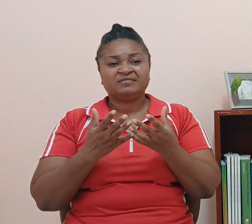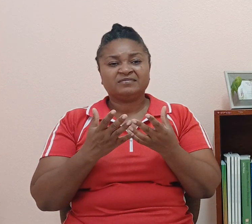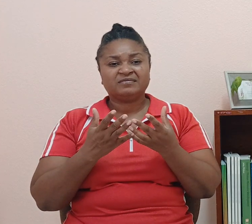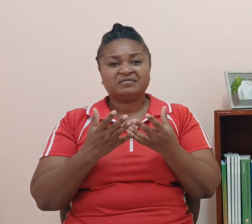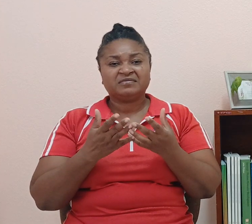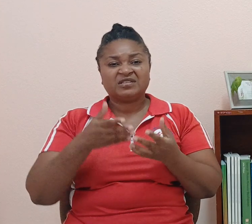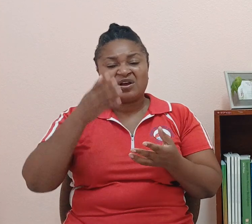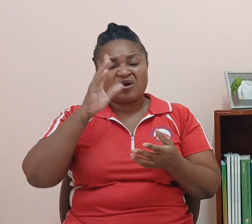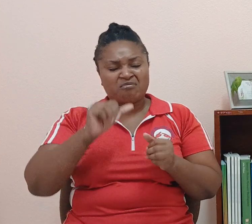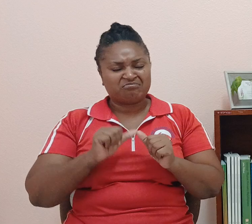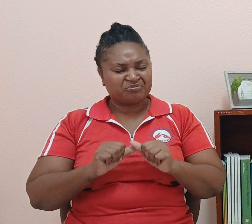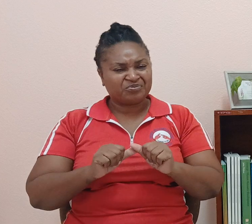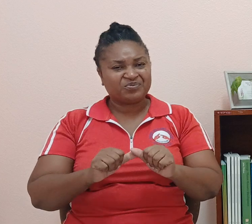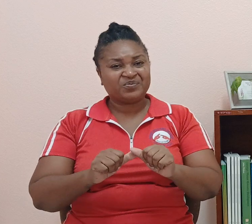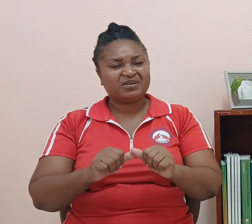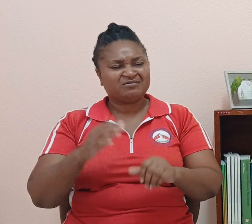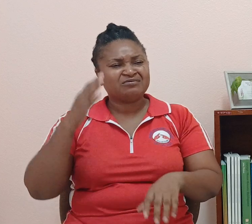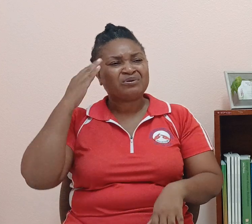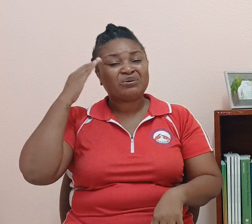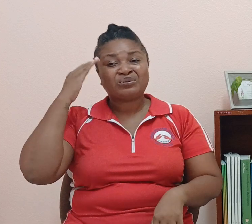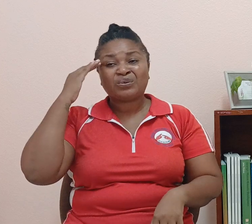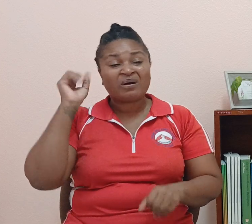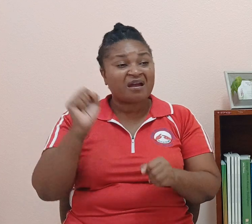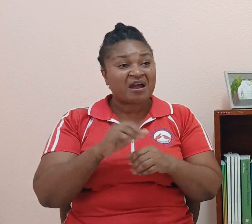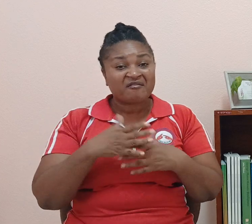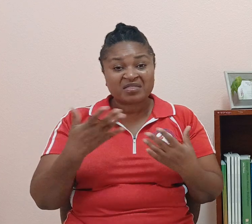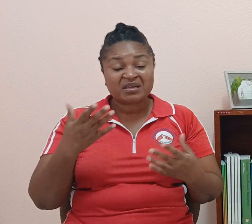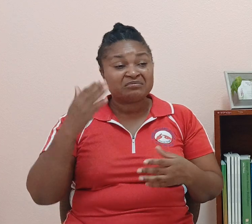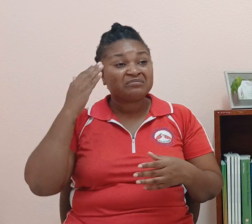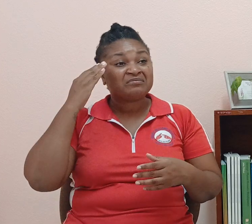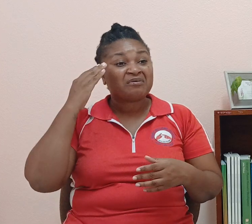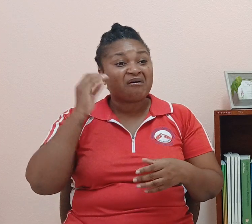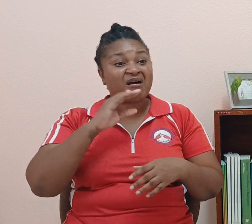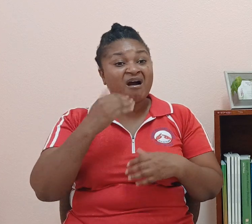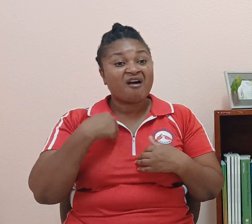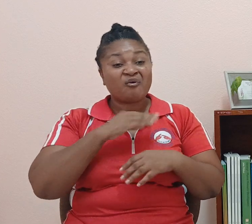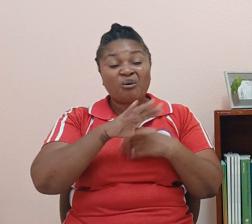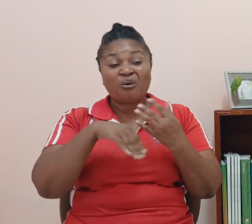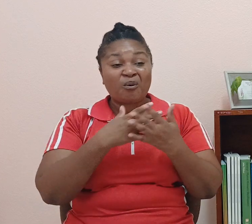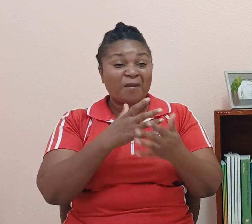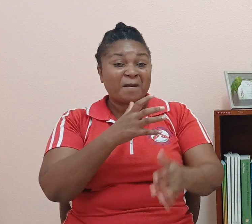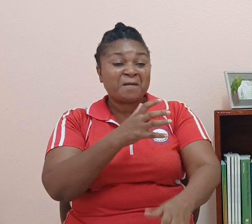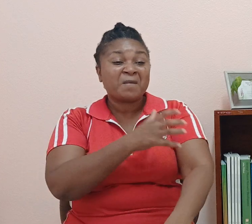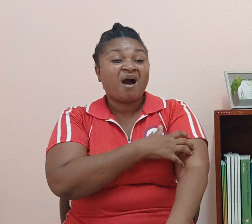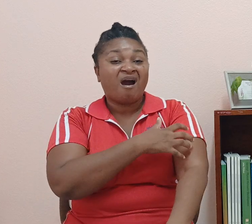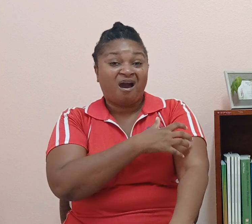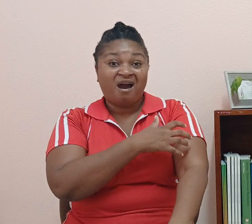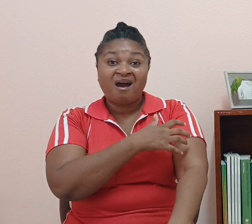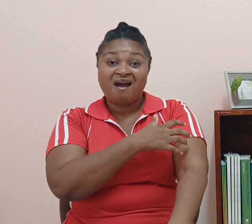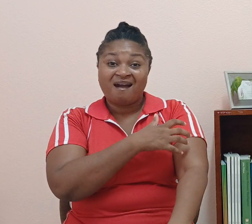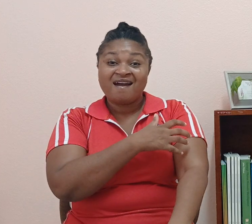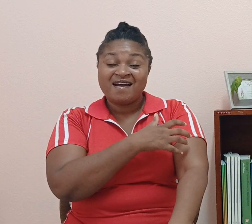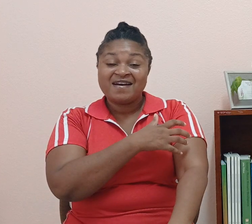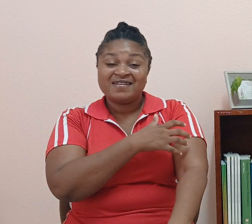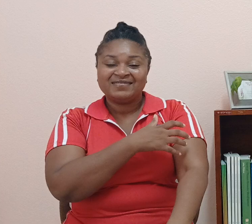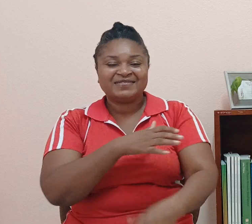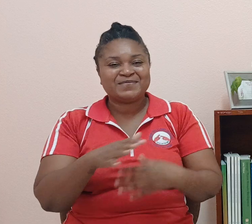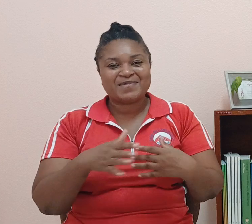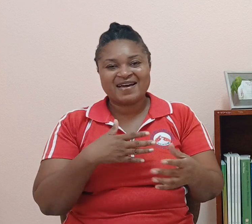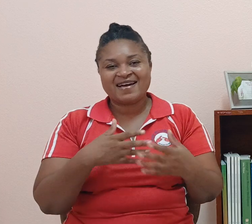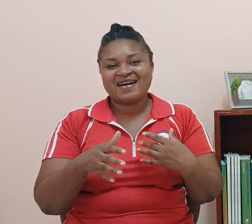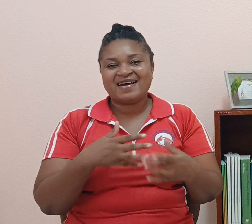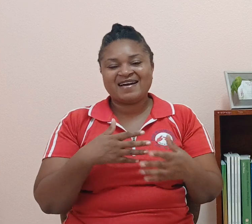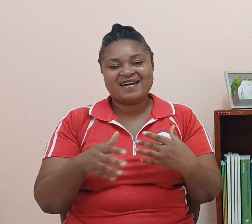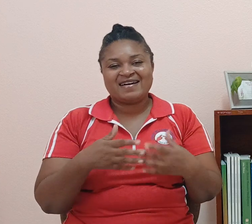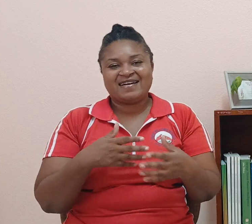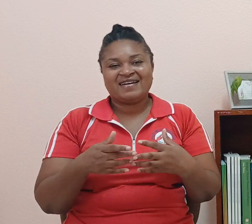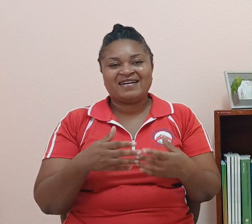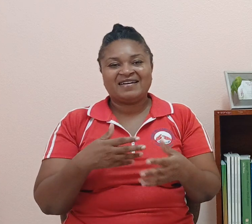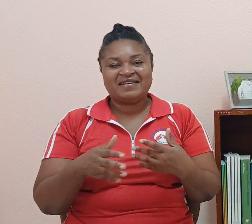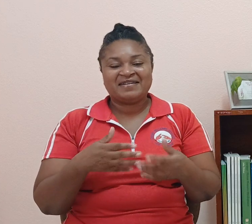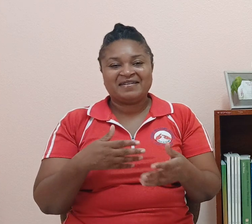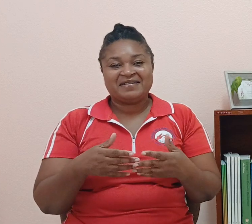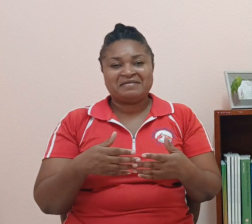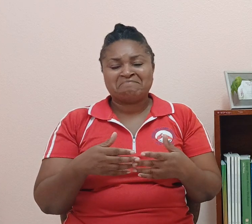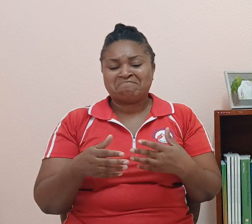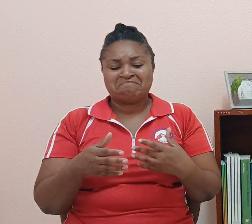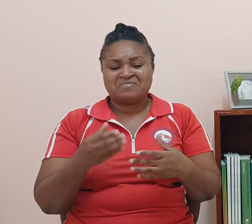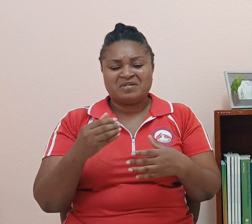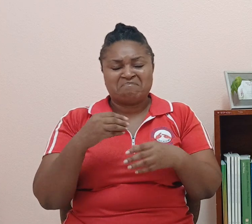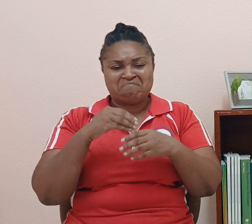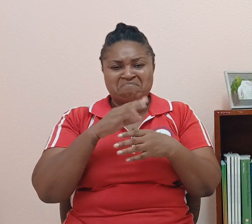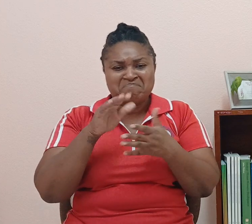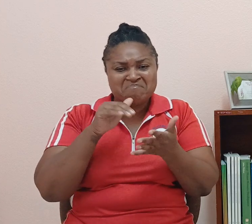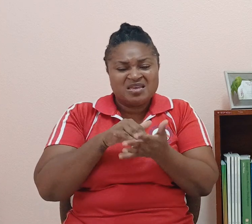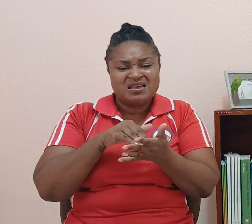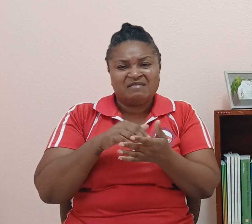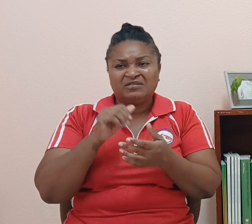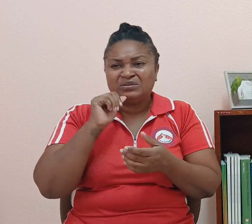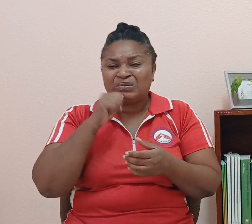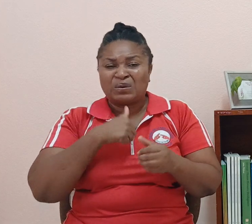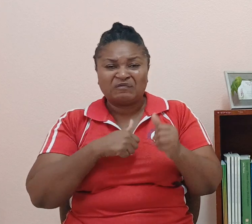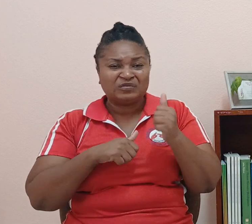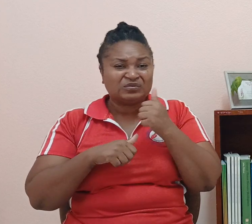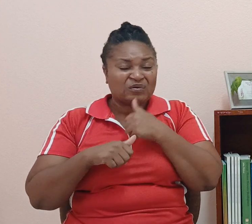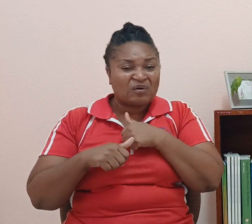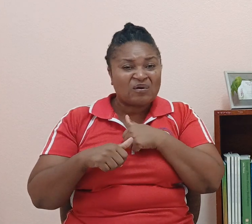God remains all-knowing and all-powerful. Therefore even in the midst of suffering,